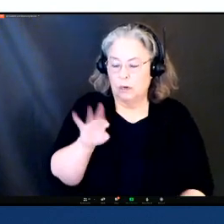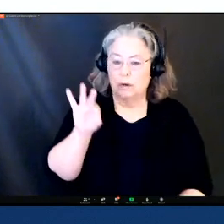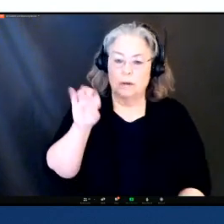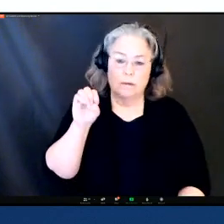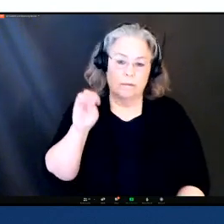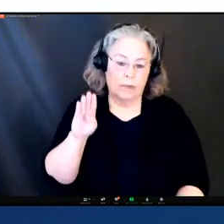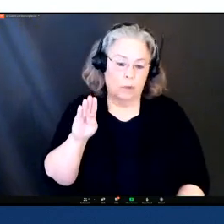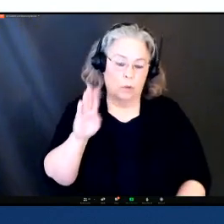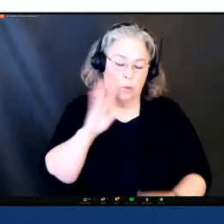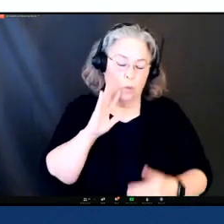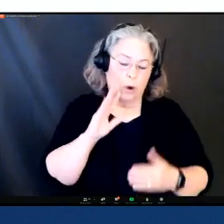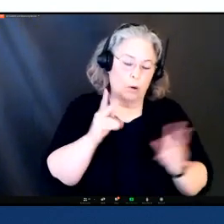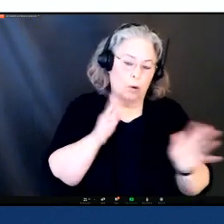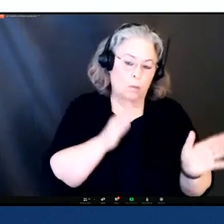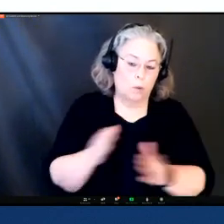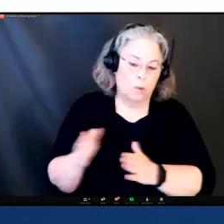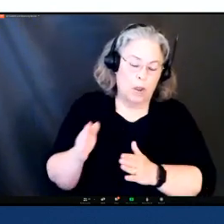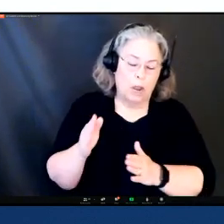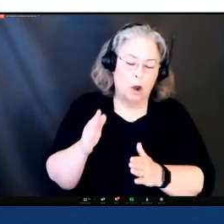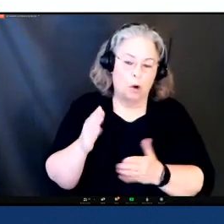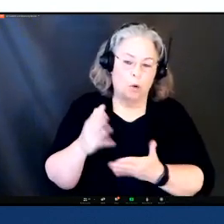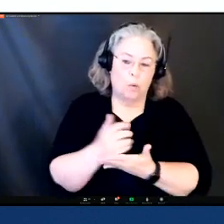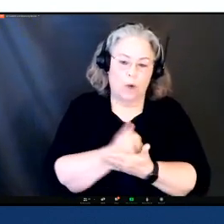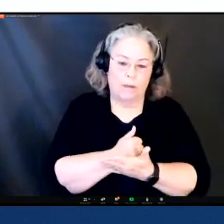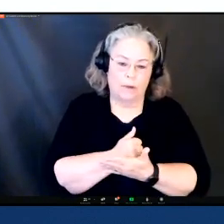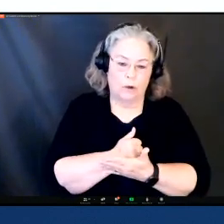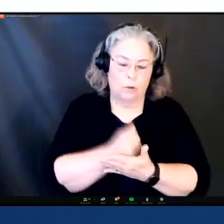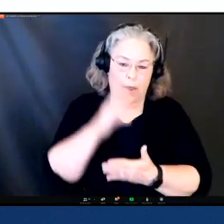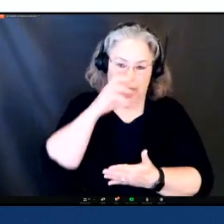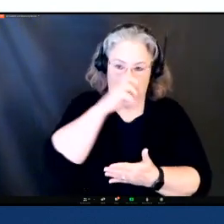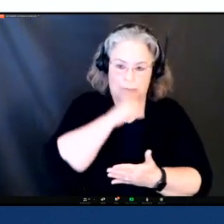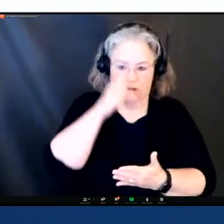for the budget year, and the requested budgets will be due from departments.